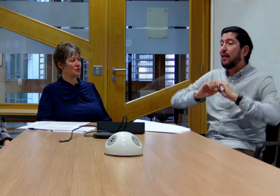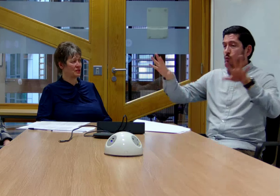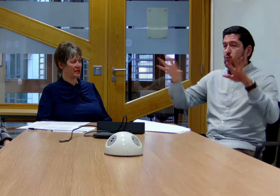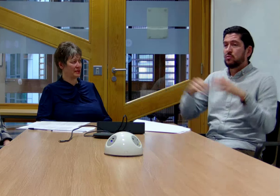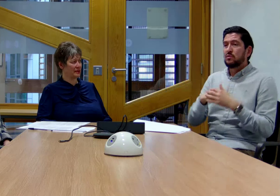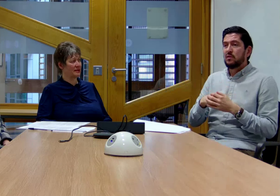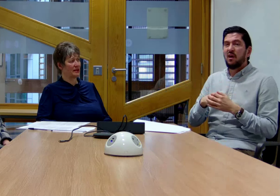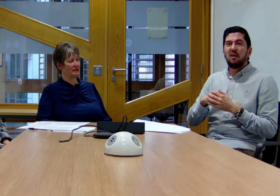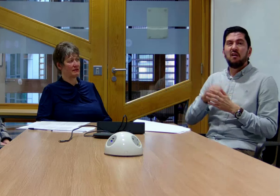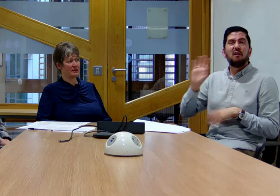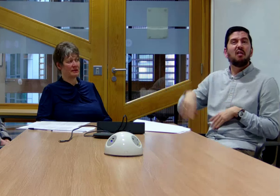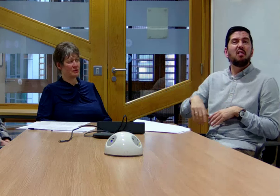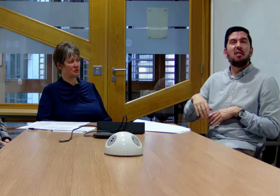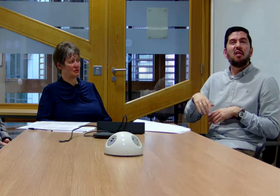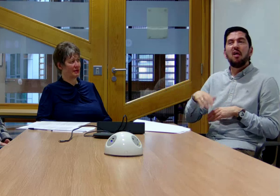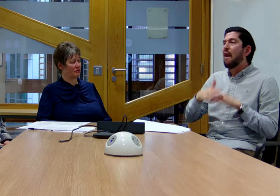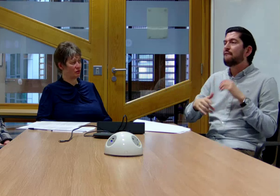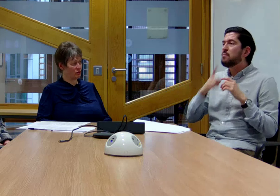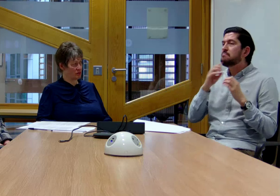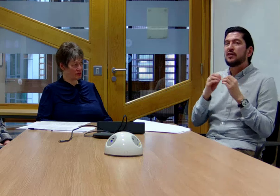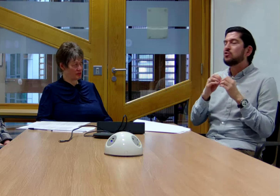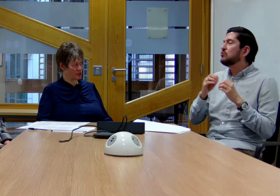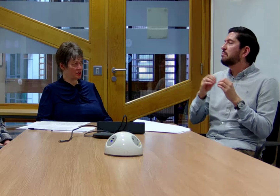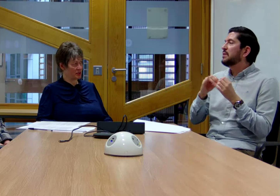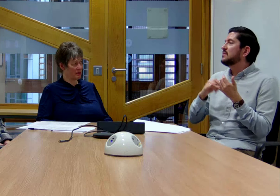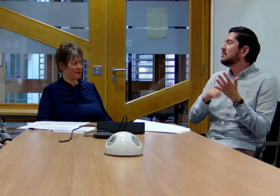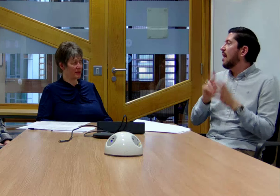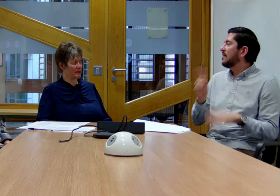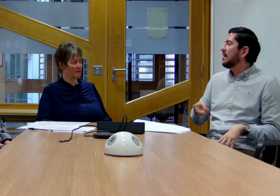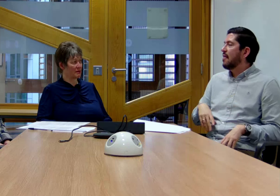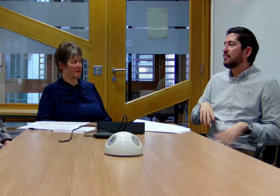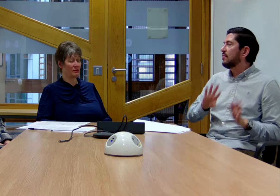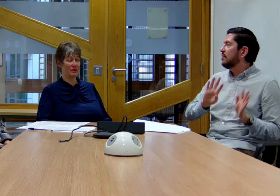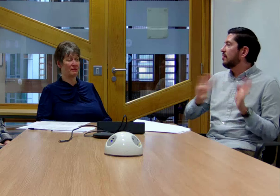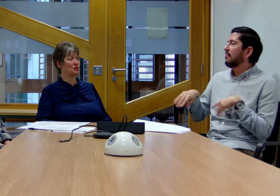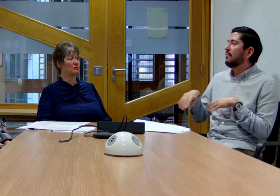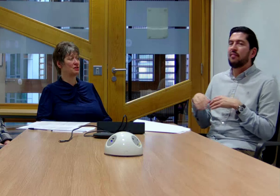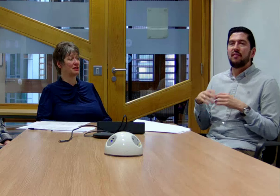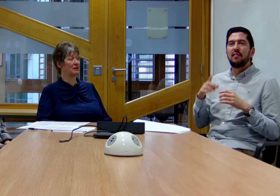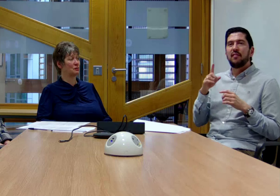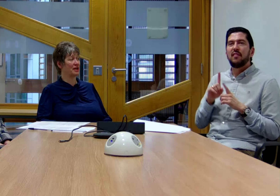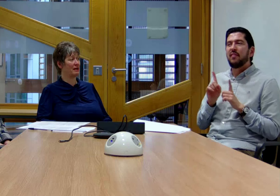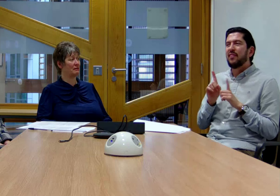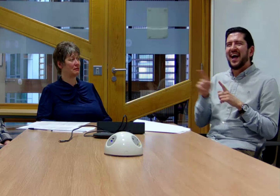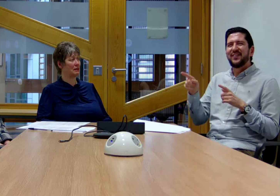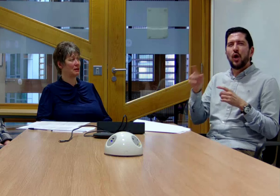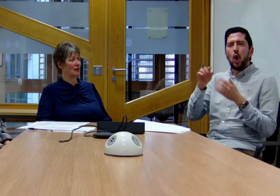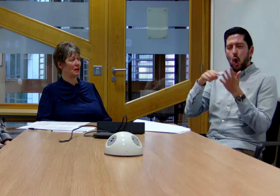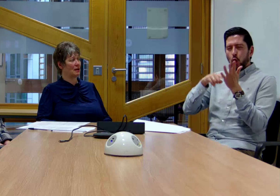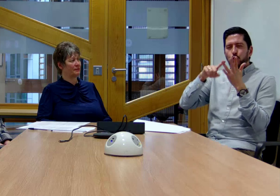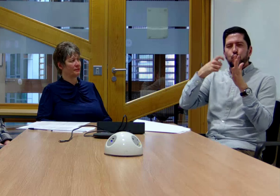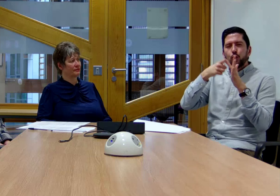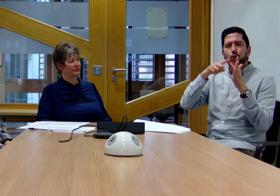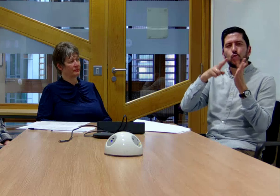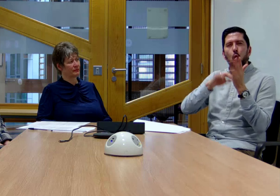sign language into it at the same time. And then they do the signing and then it is like sent out, but then they'll never mention